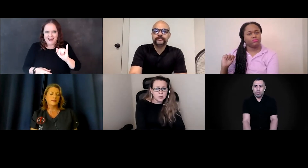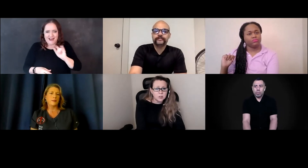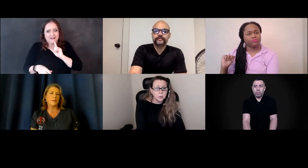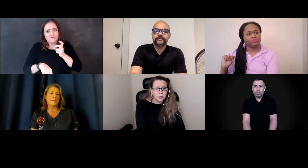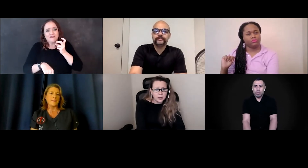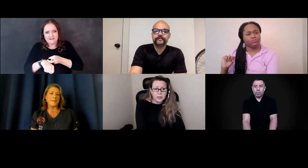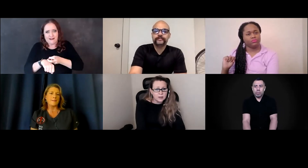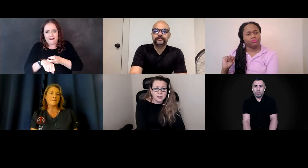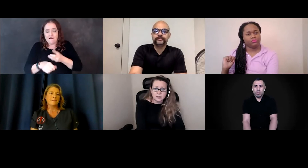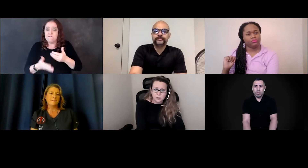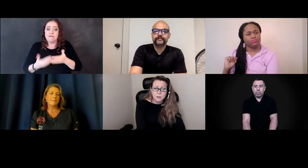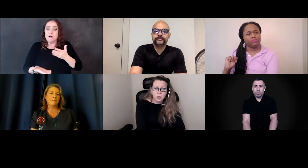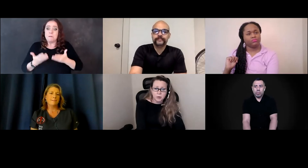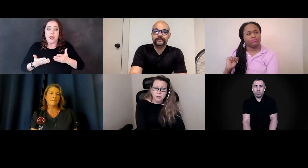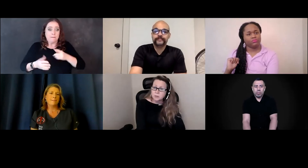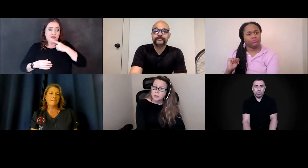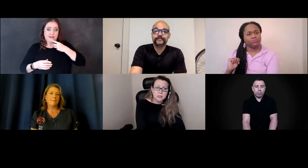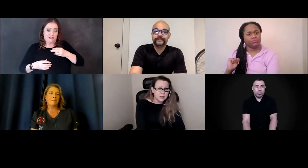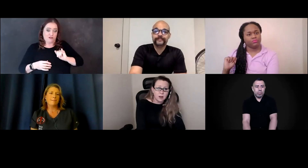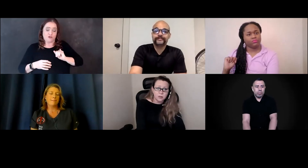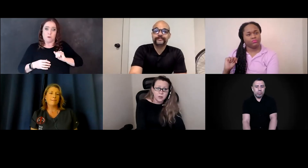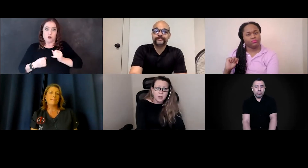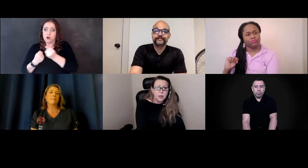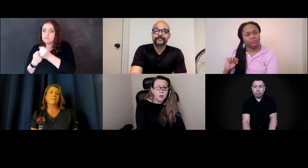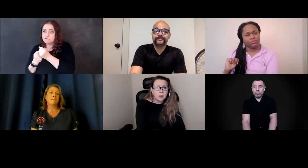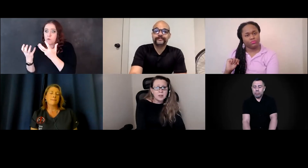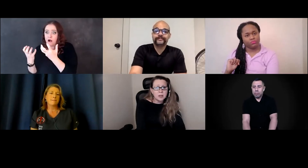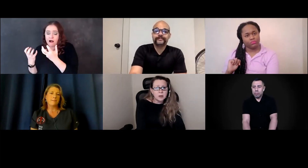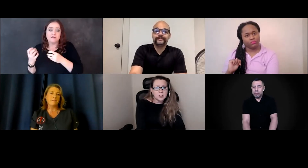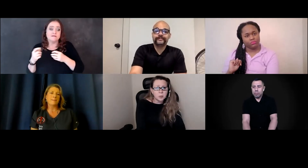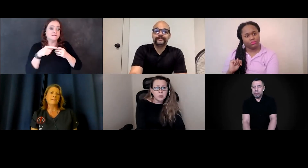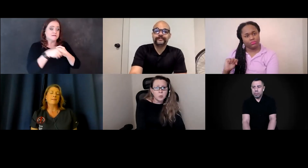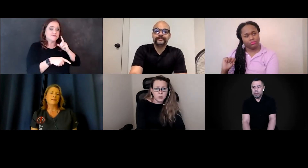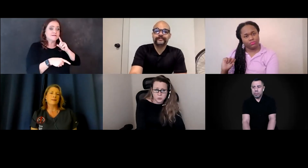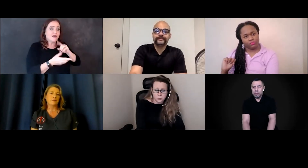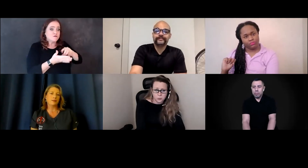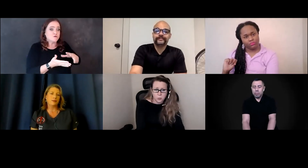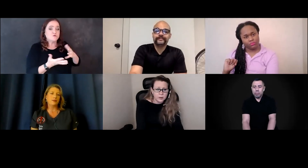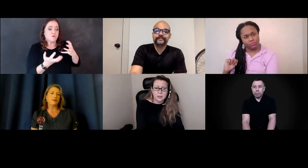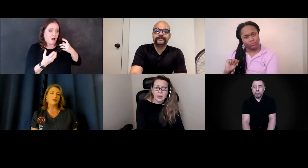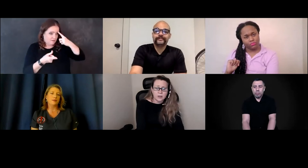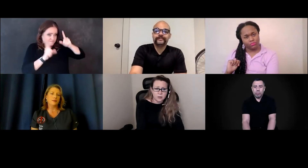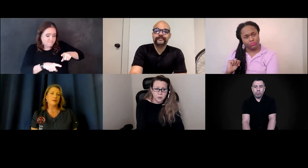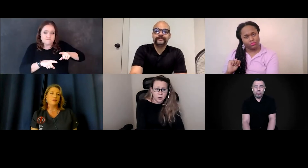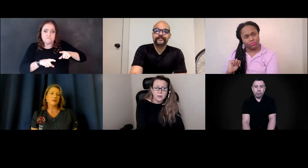to bring in a deaf interpreter? Sometimes it's tough. Maybe the hearing interpreter wants to advocate for one.